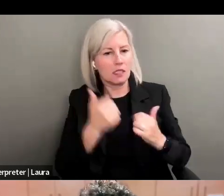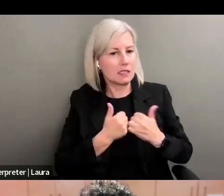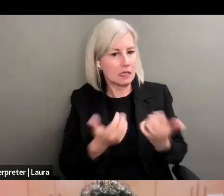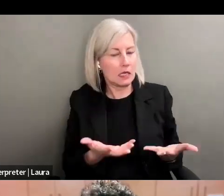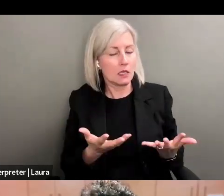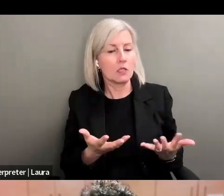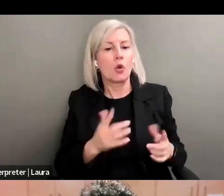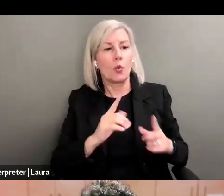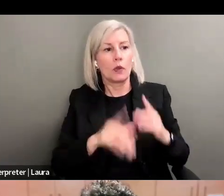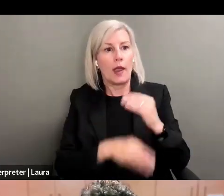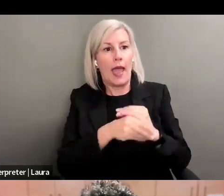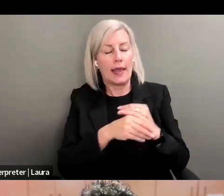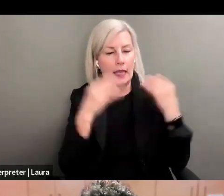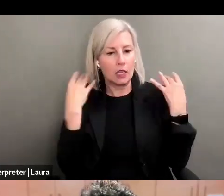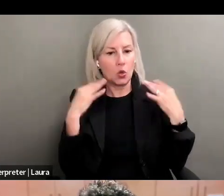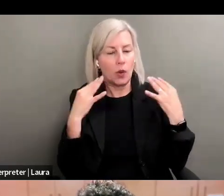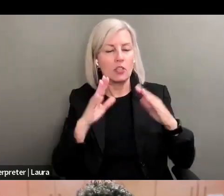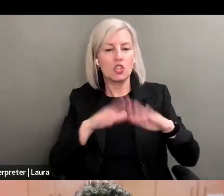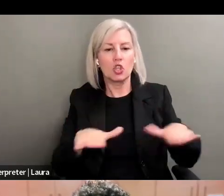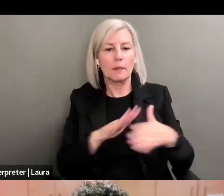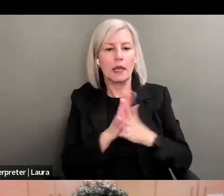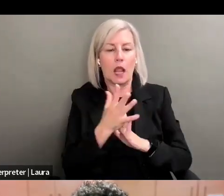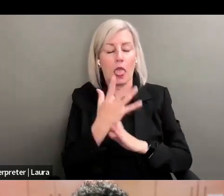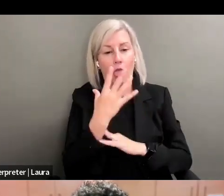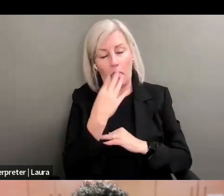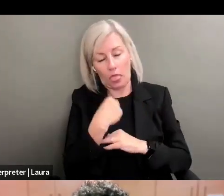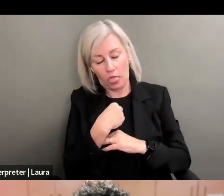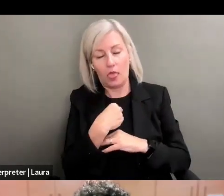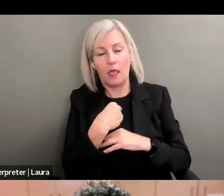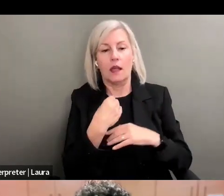noise in children start to kind of like doze off or really get their